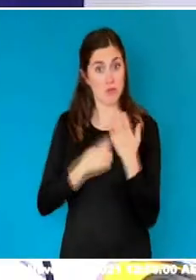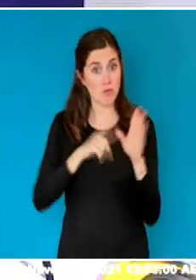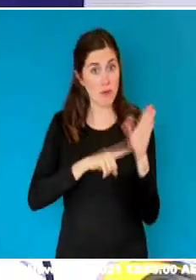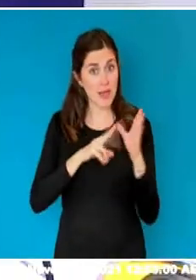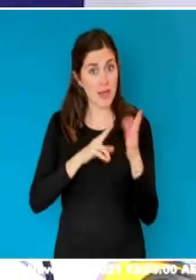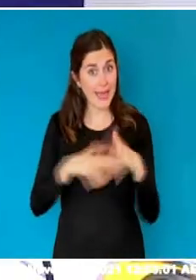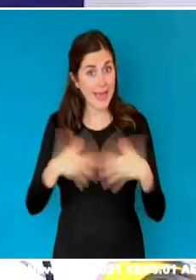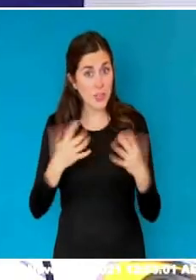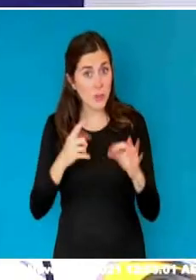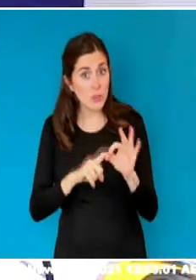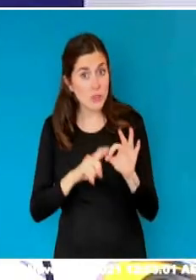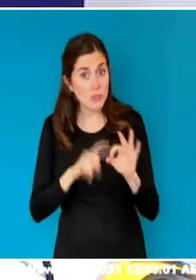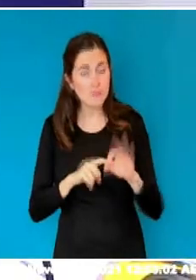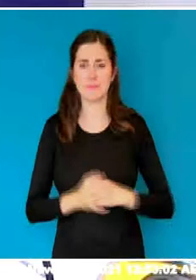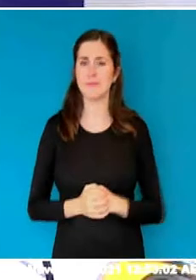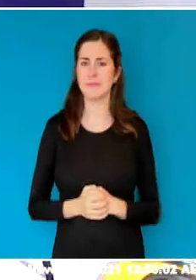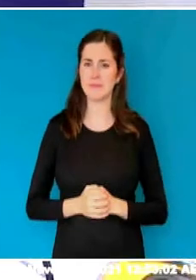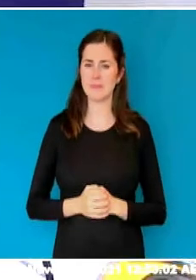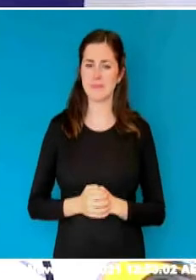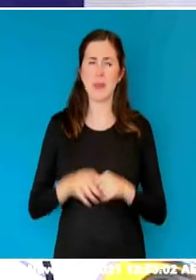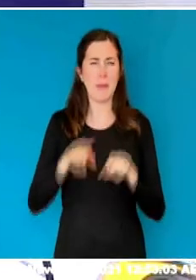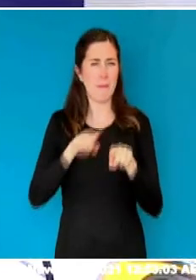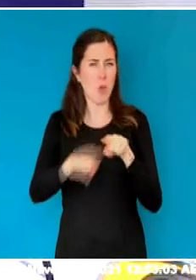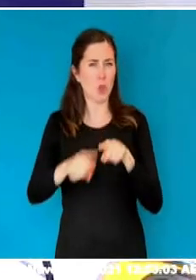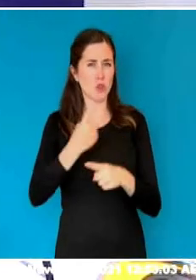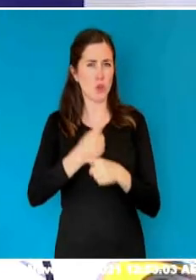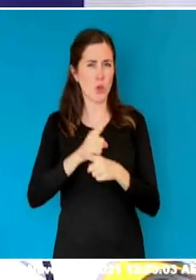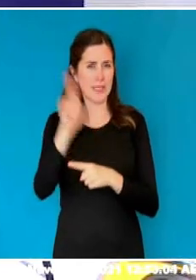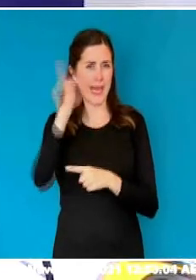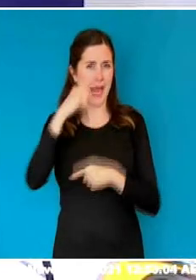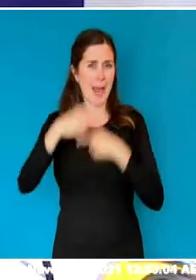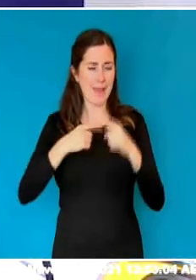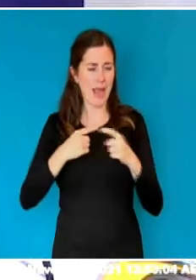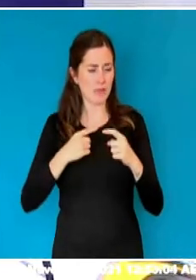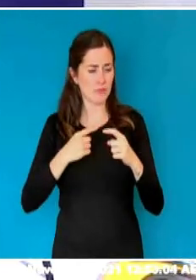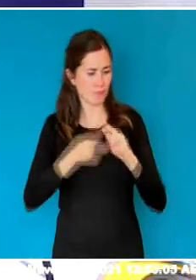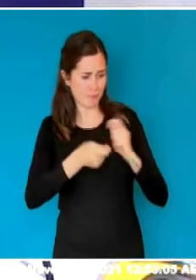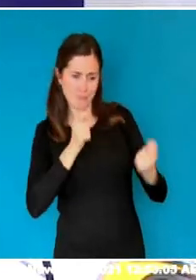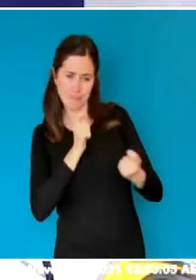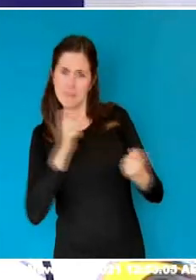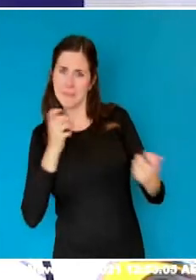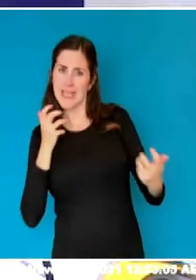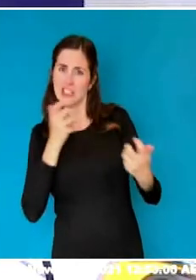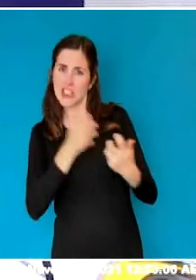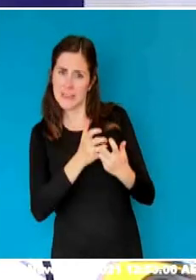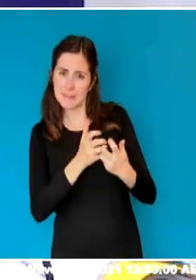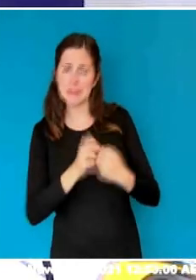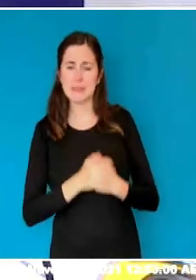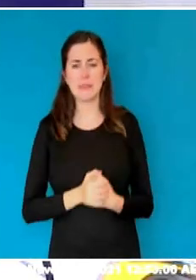We are focused largely on adjustments but I do find useful in your submission from the